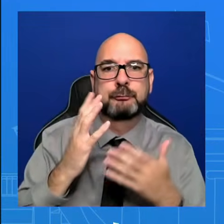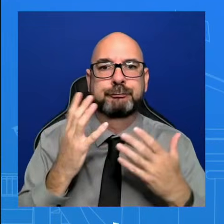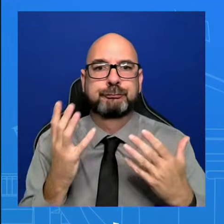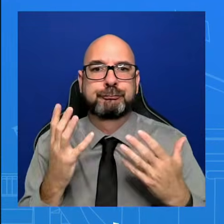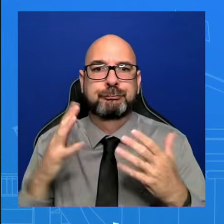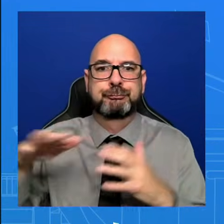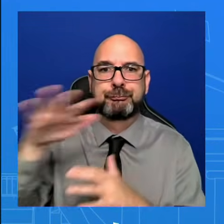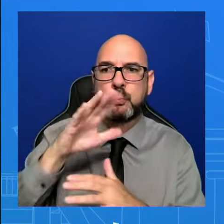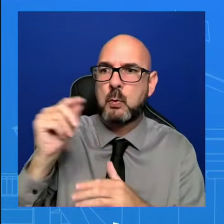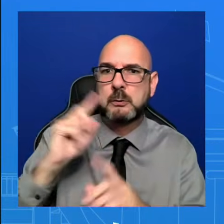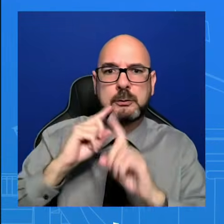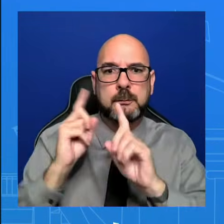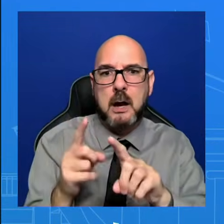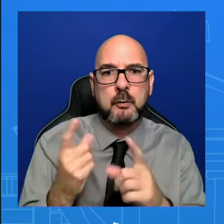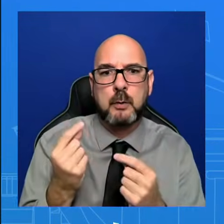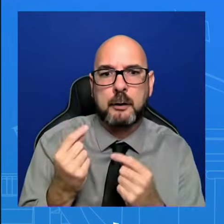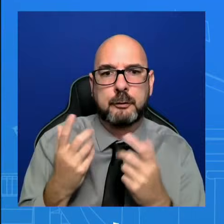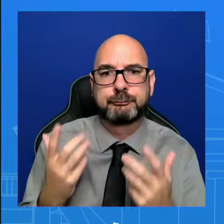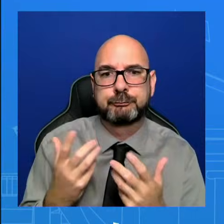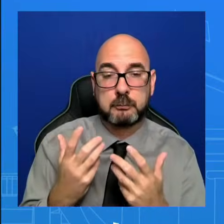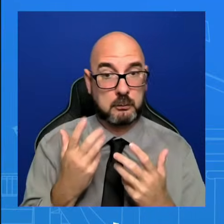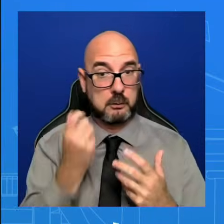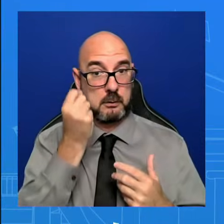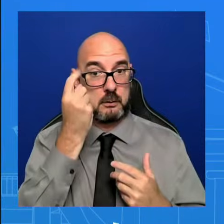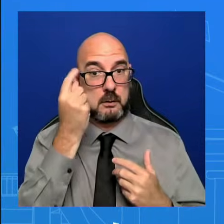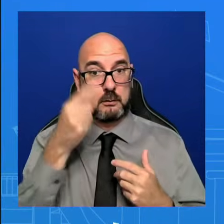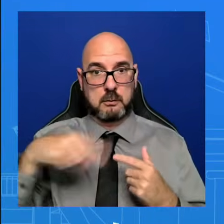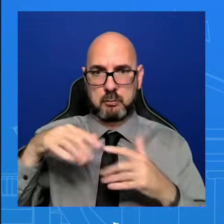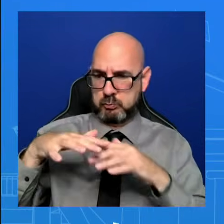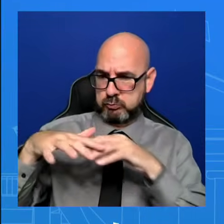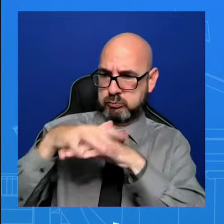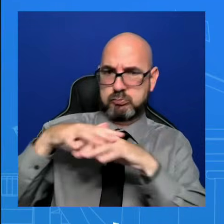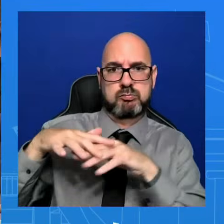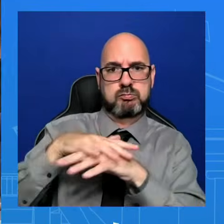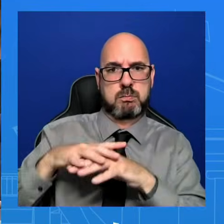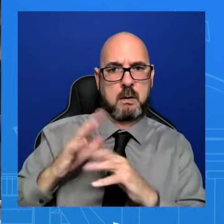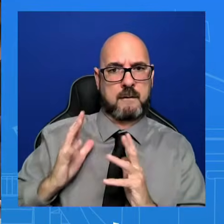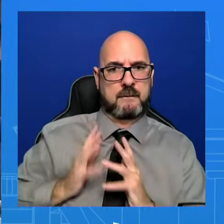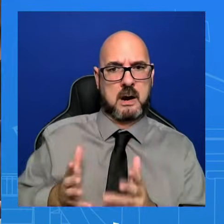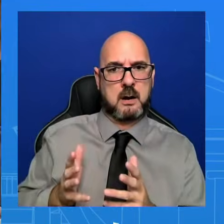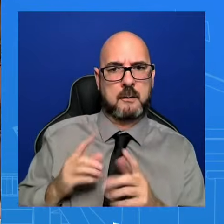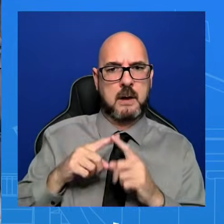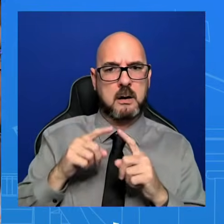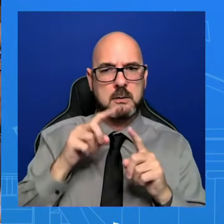They're on the ground. But we're going to continue to call that out. The Press: And then zooming out just a little bit here.